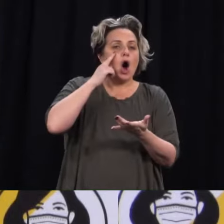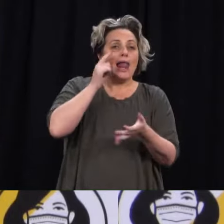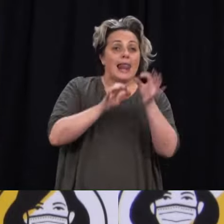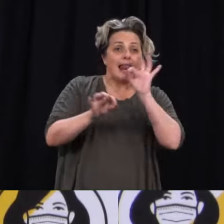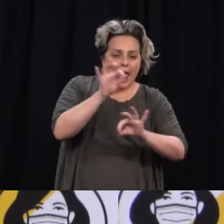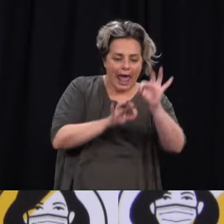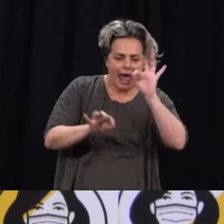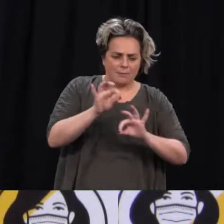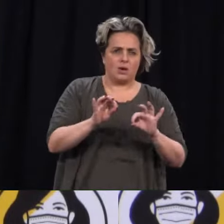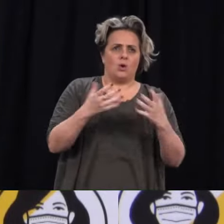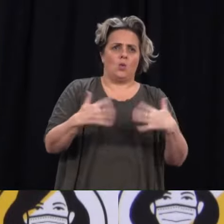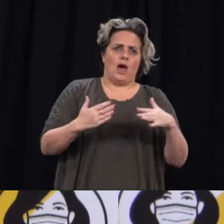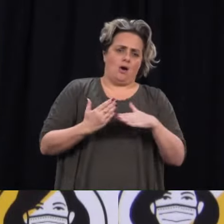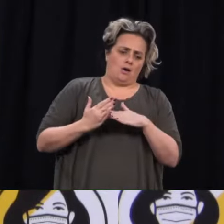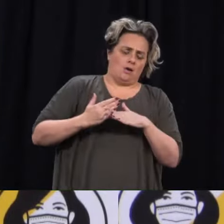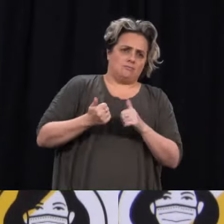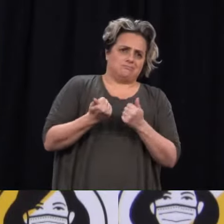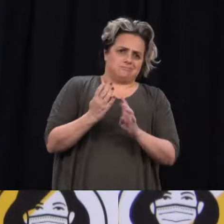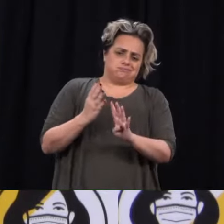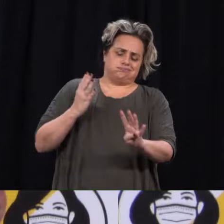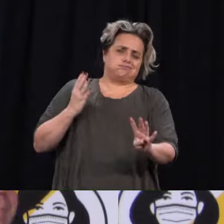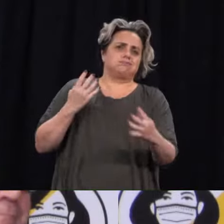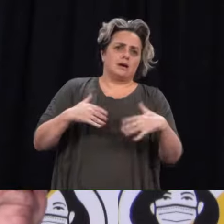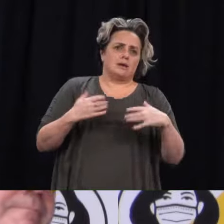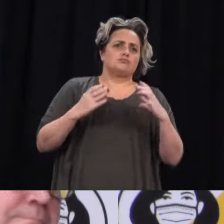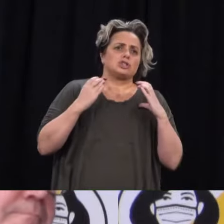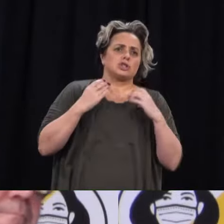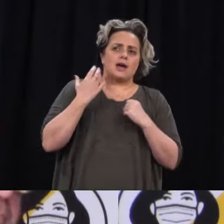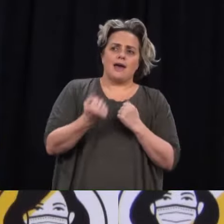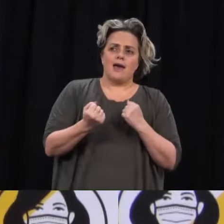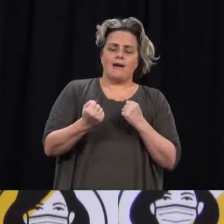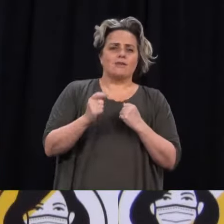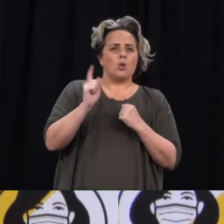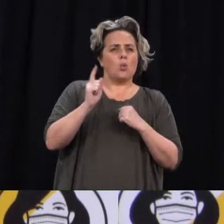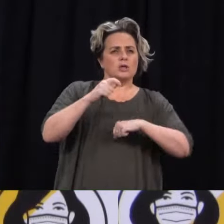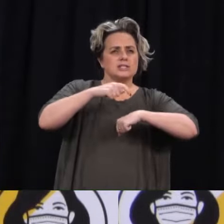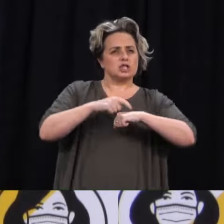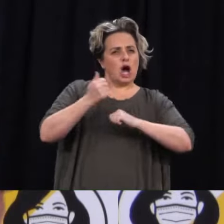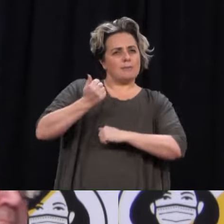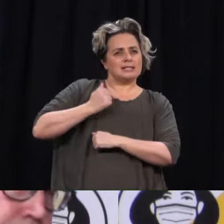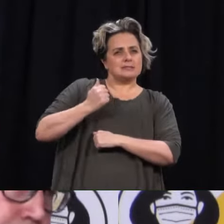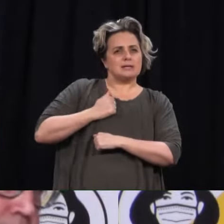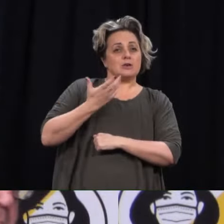Dr Bloomfield, with the pressure on testing labs, how